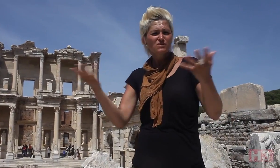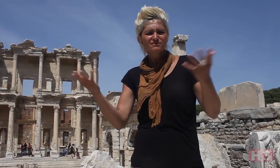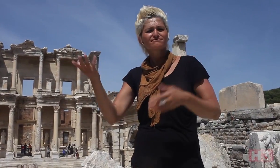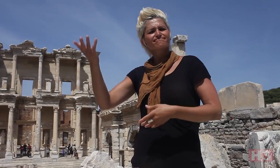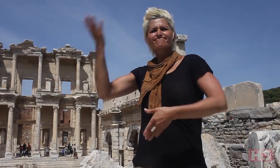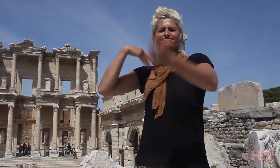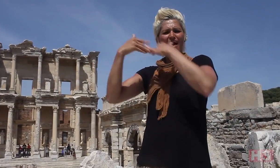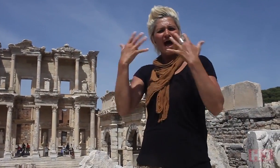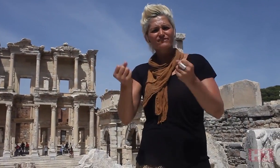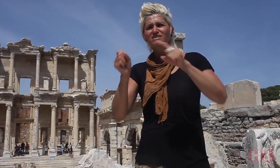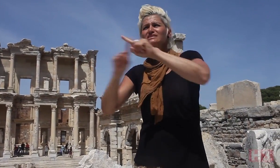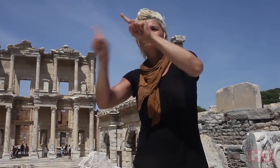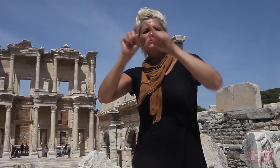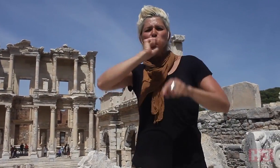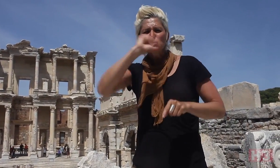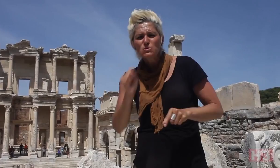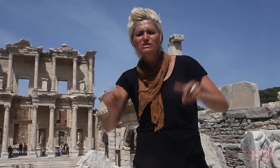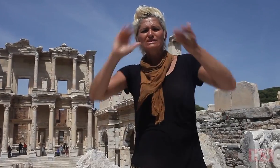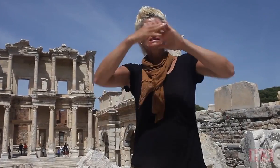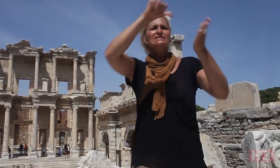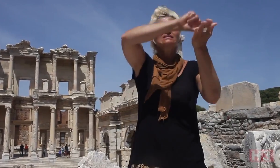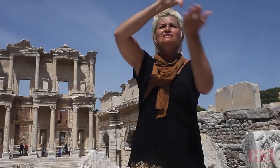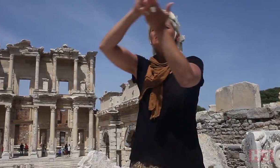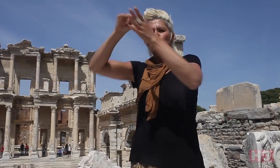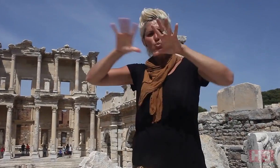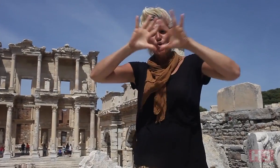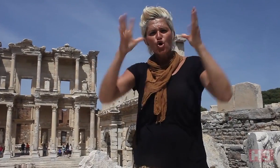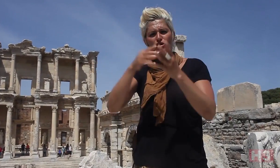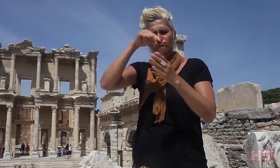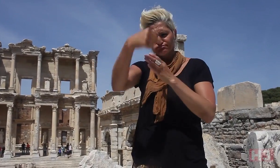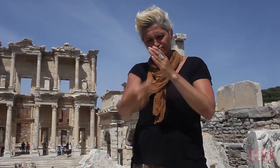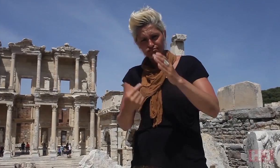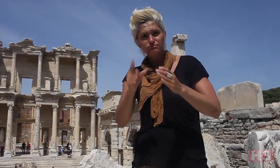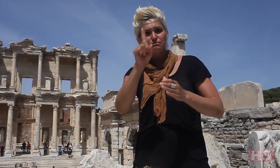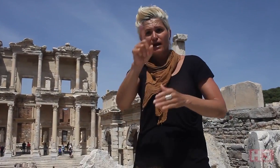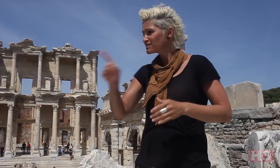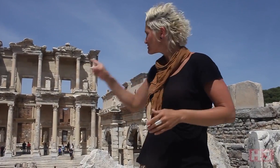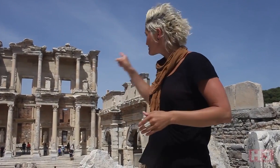There are many old libraries around the world.